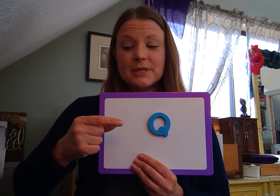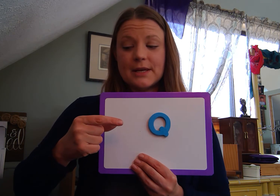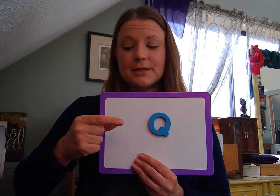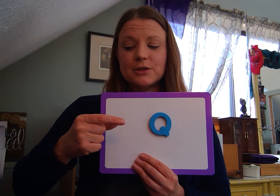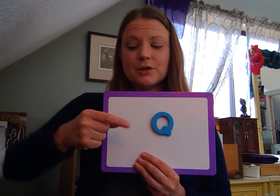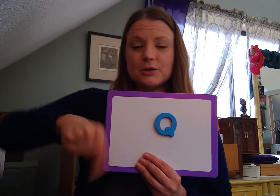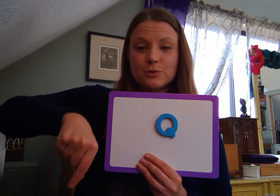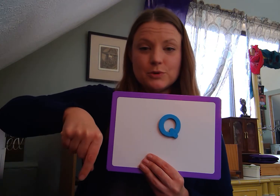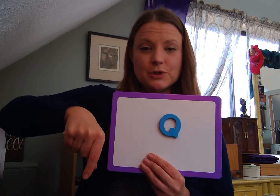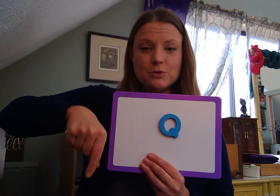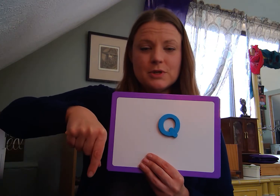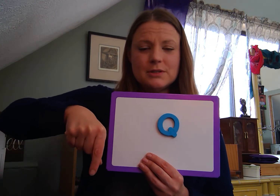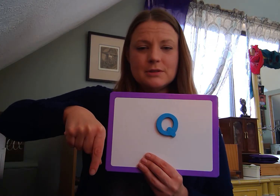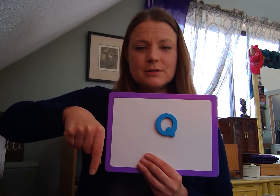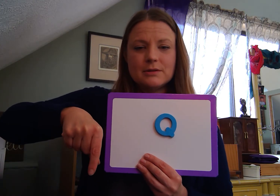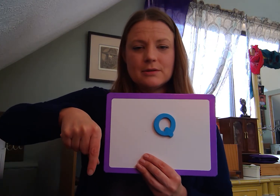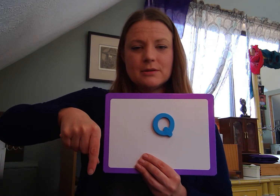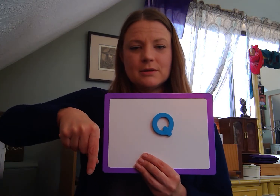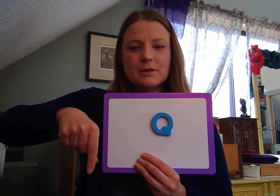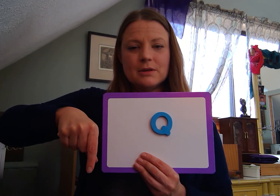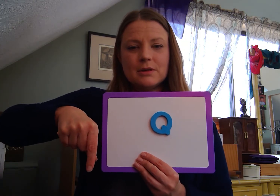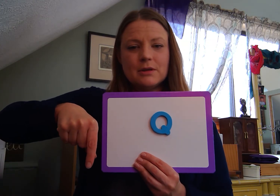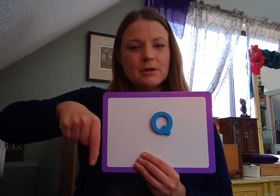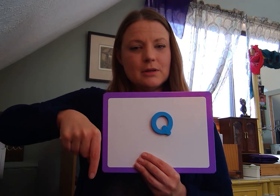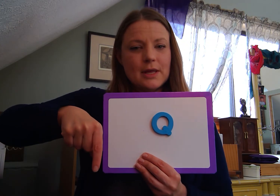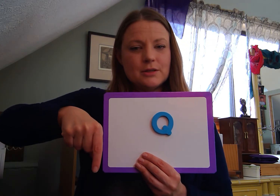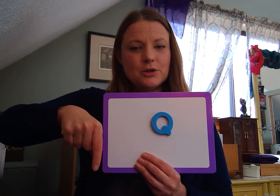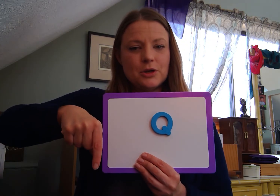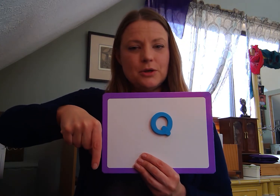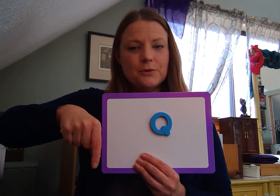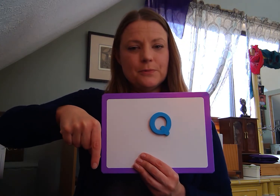upside down so you're gonna twist your wrist and that's your "Q"